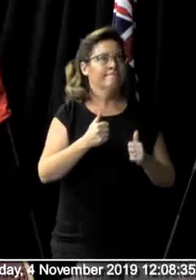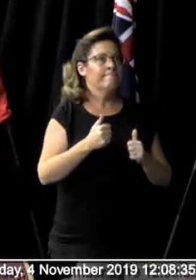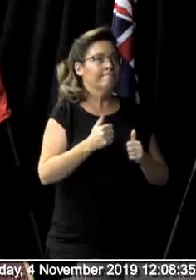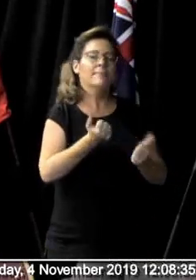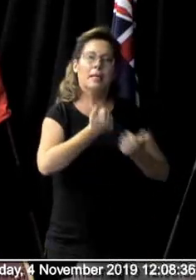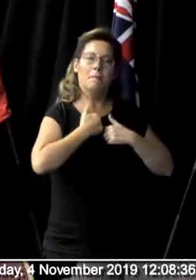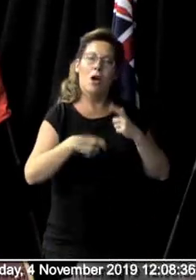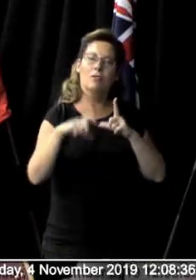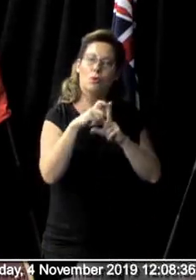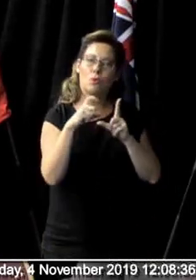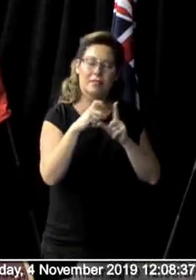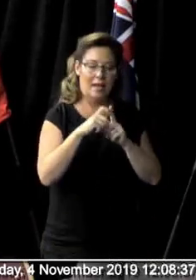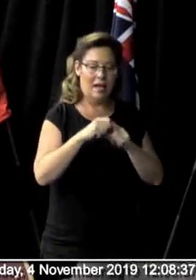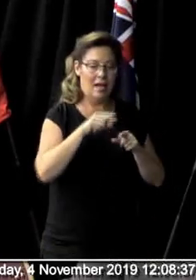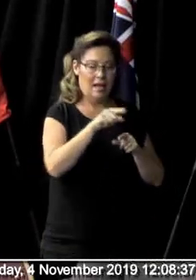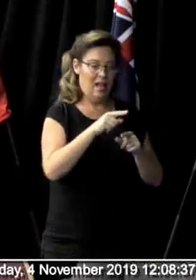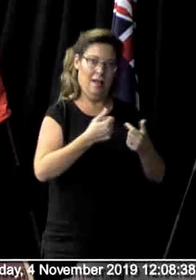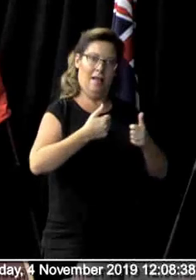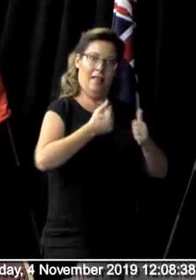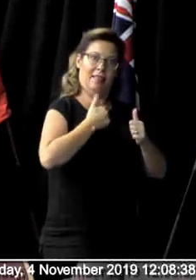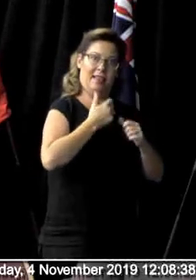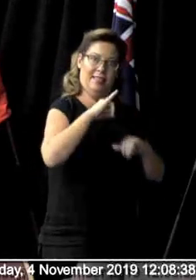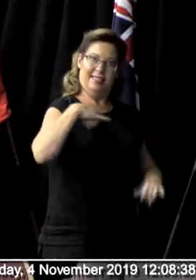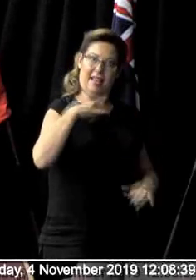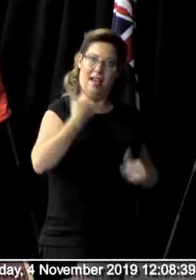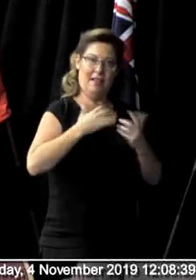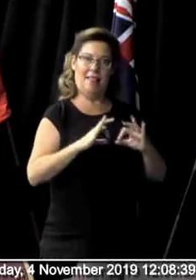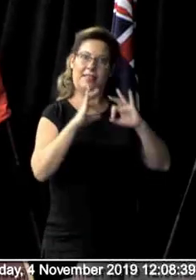by the staff at the Special Education Unit.